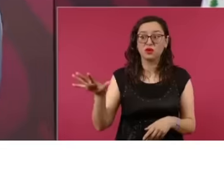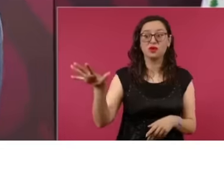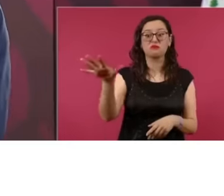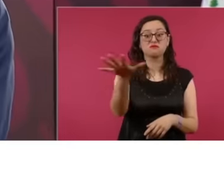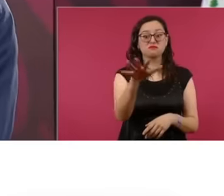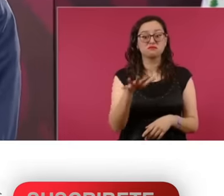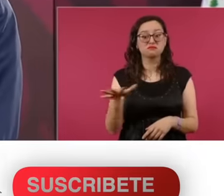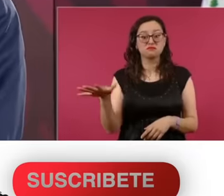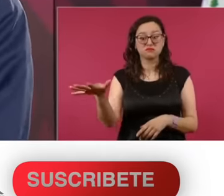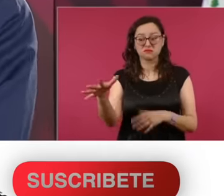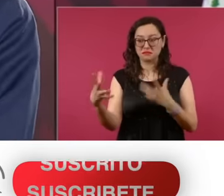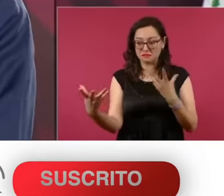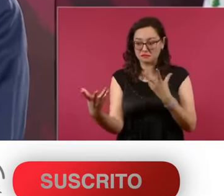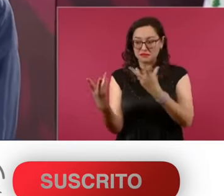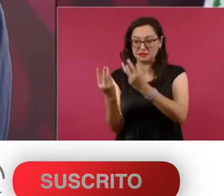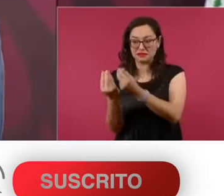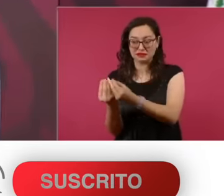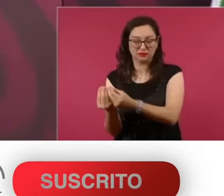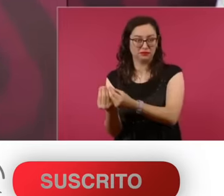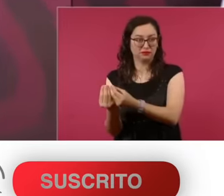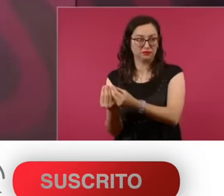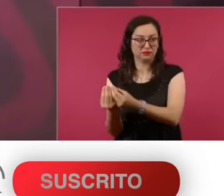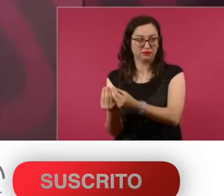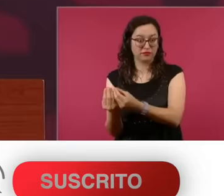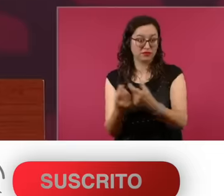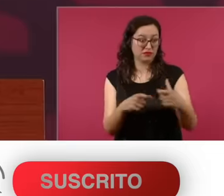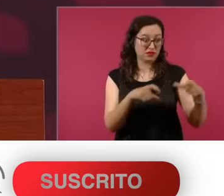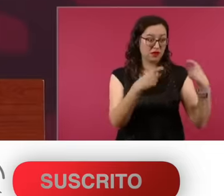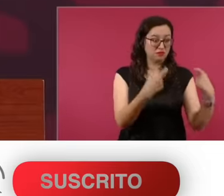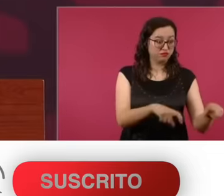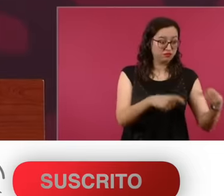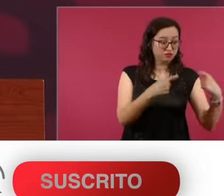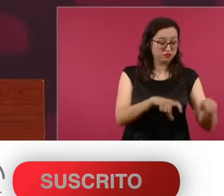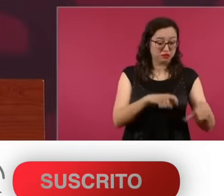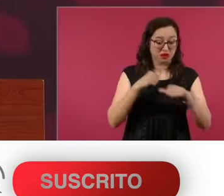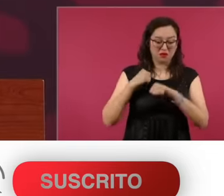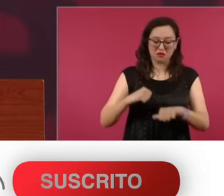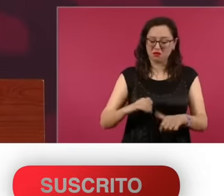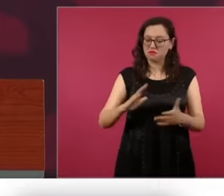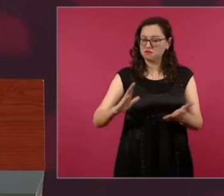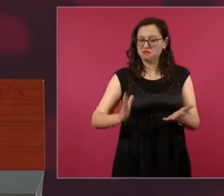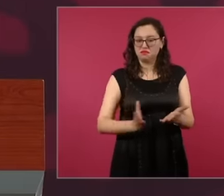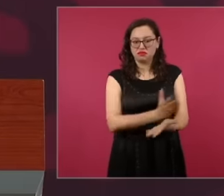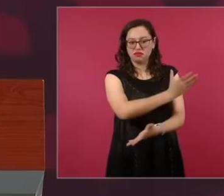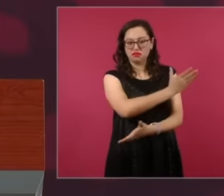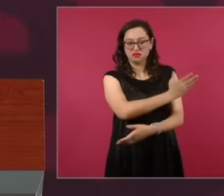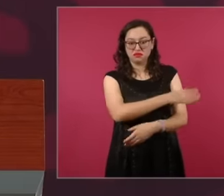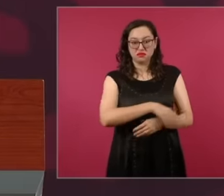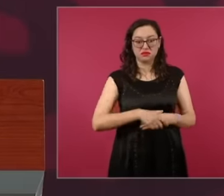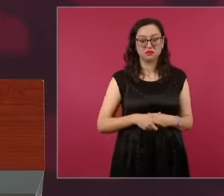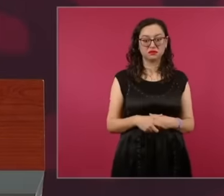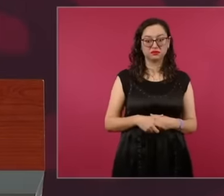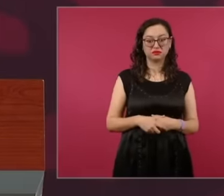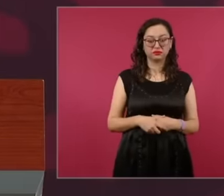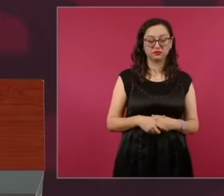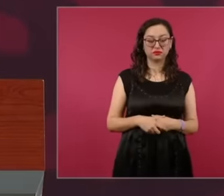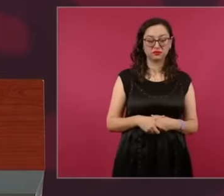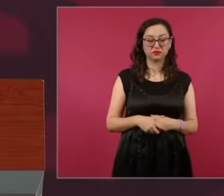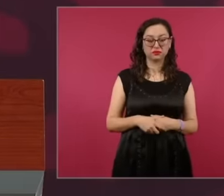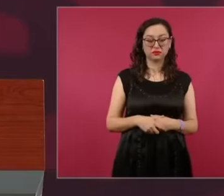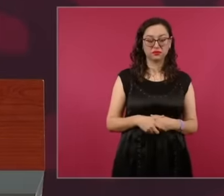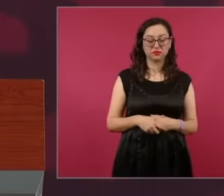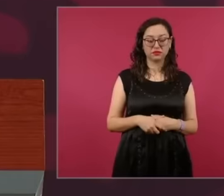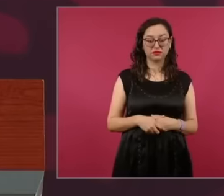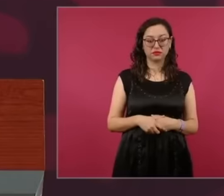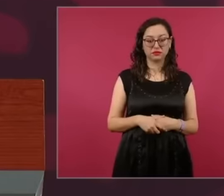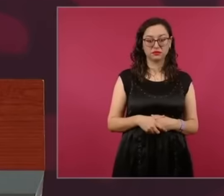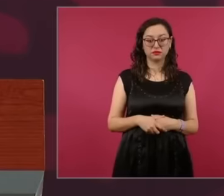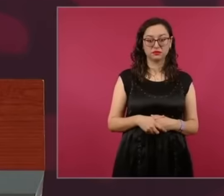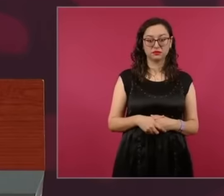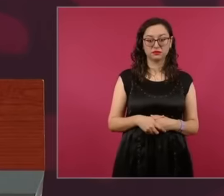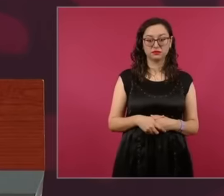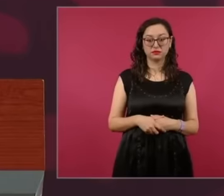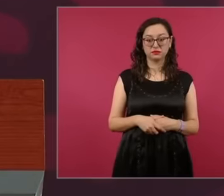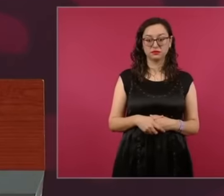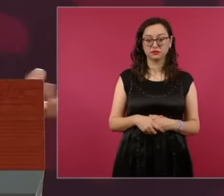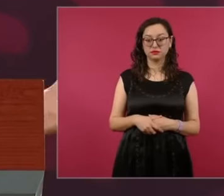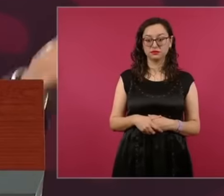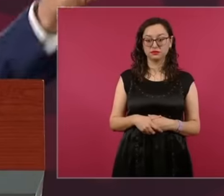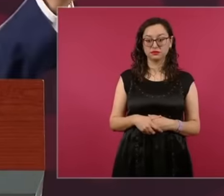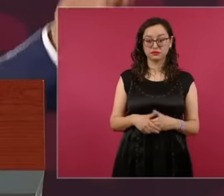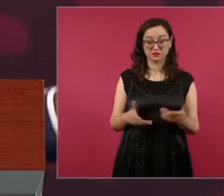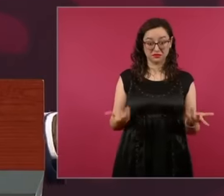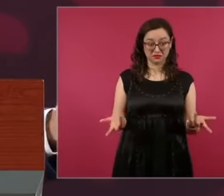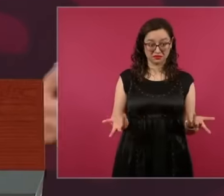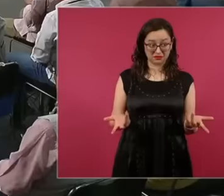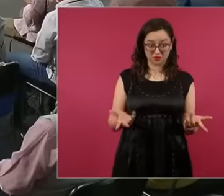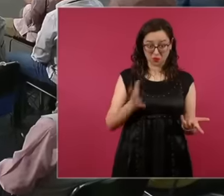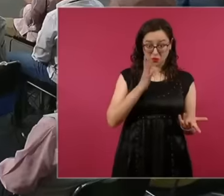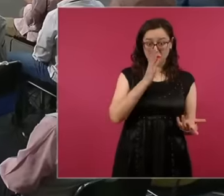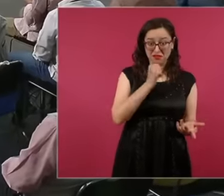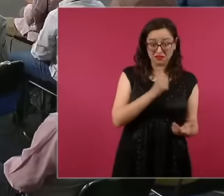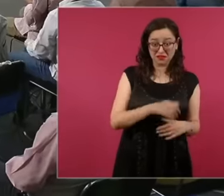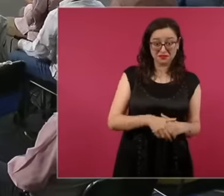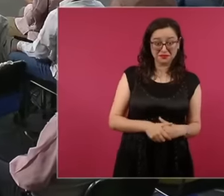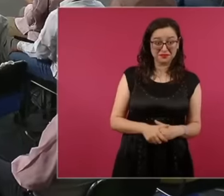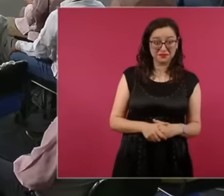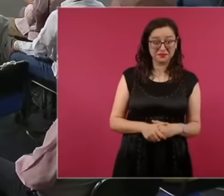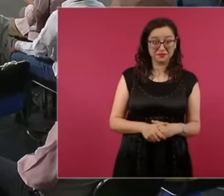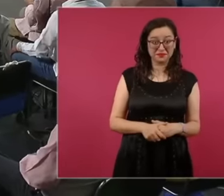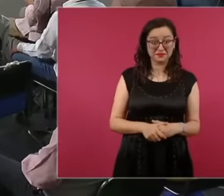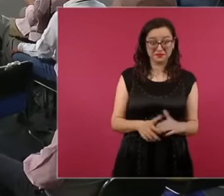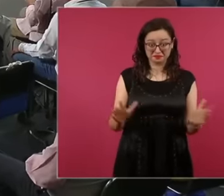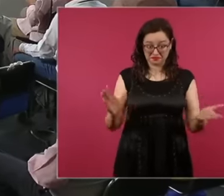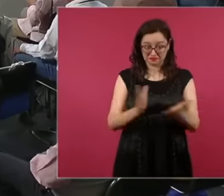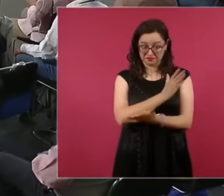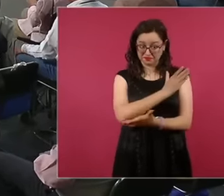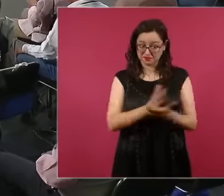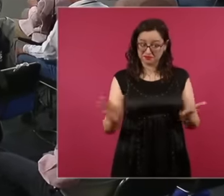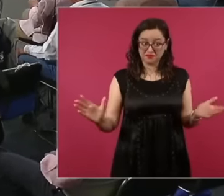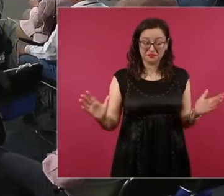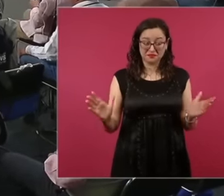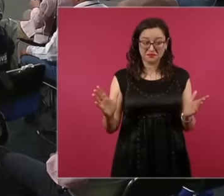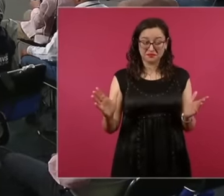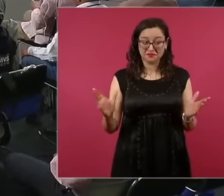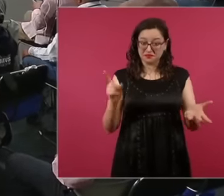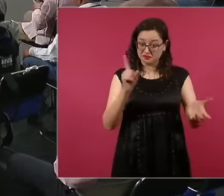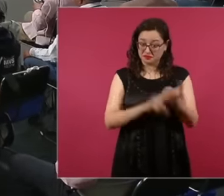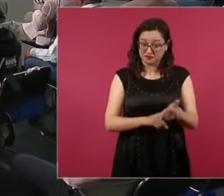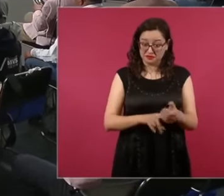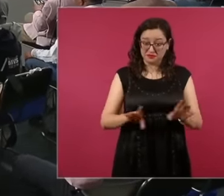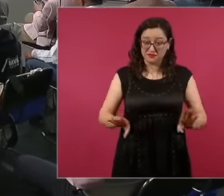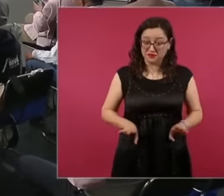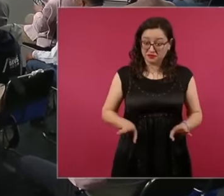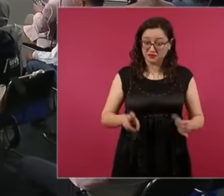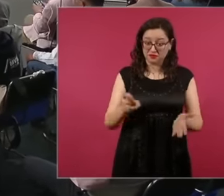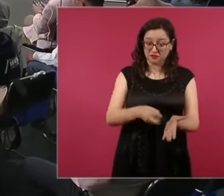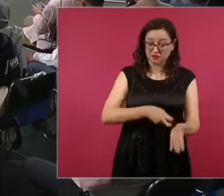distant as possible from the economic and political power that a reform cannot be made